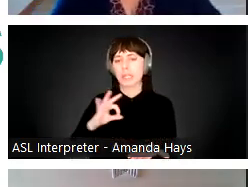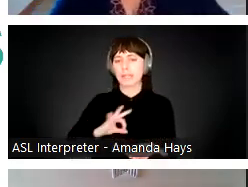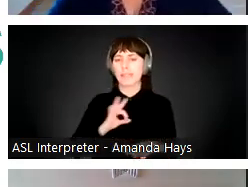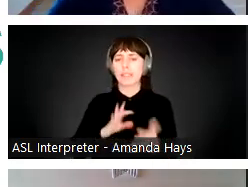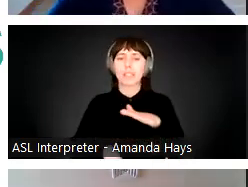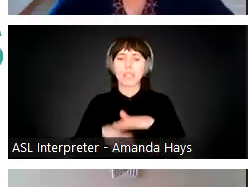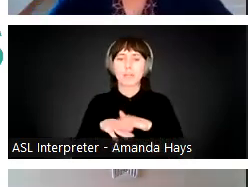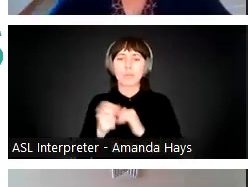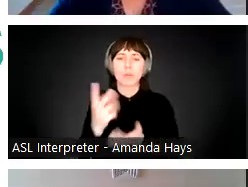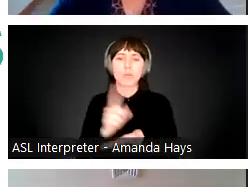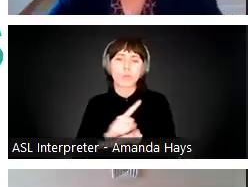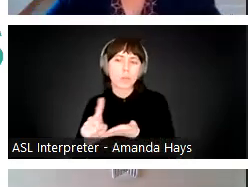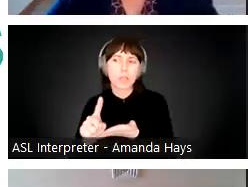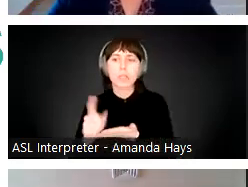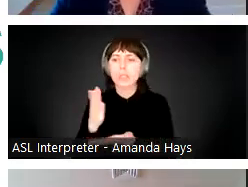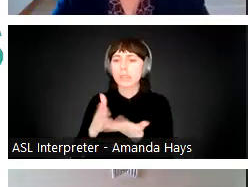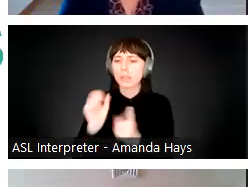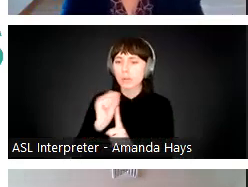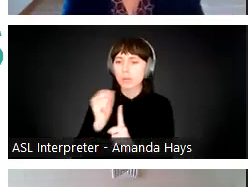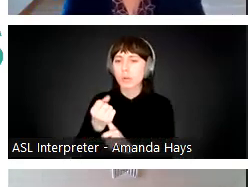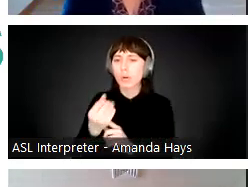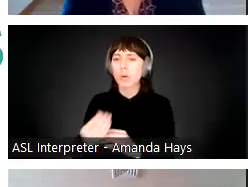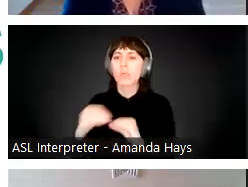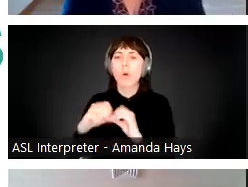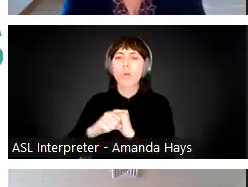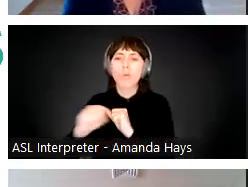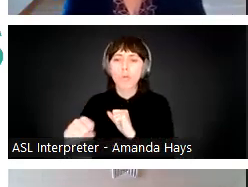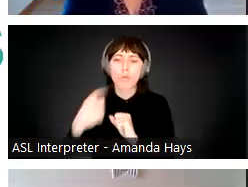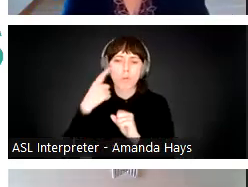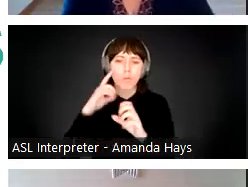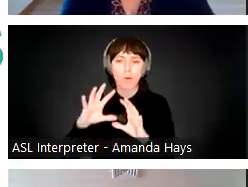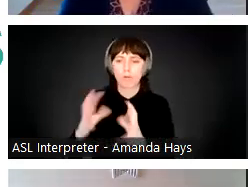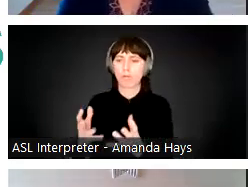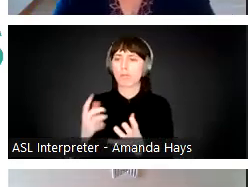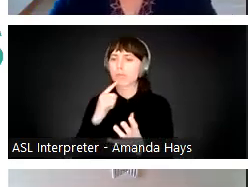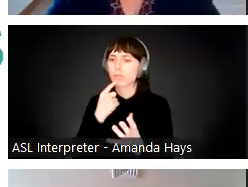some cases more, for a set of serious